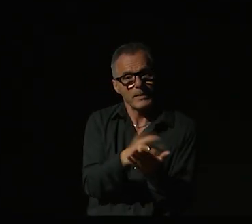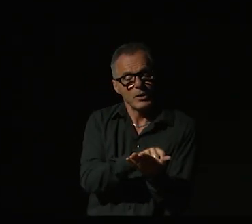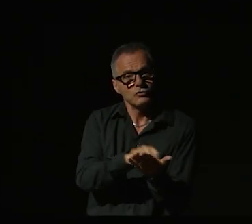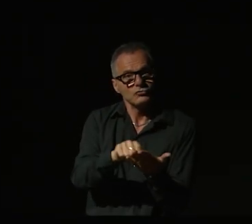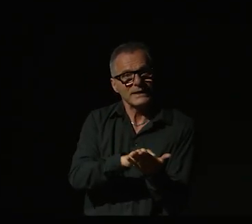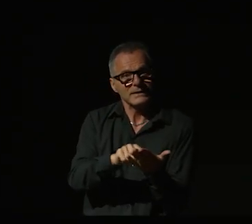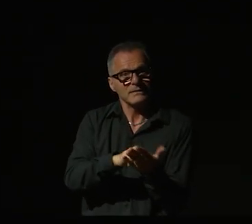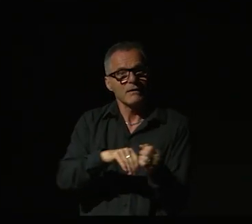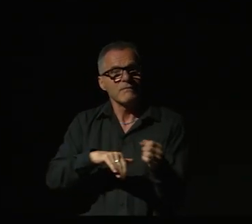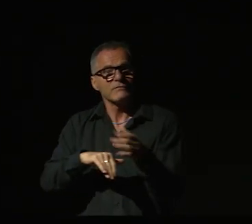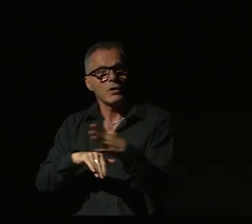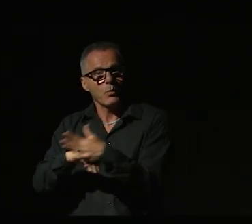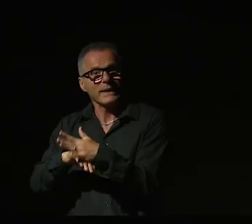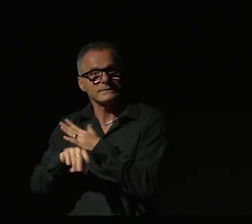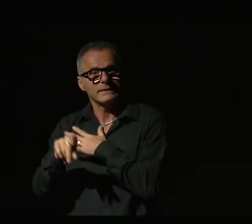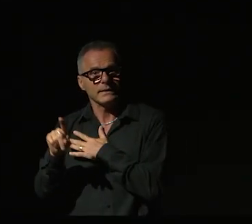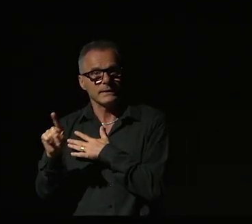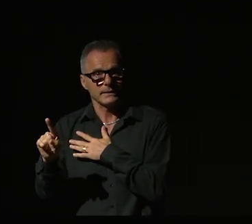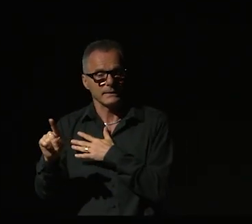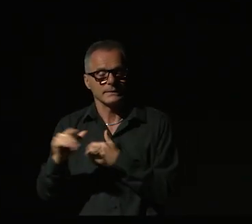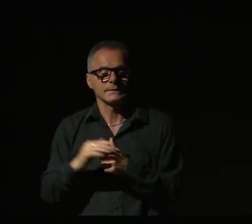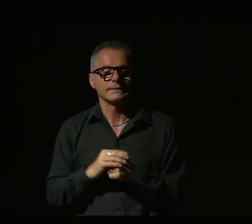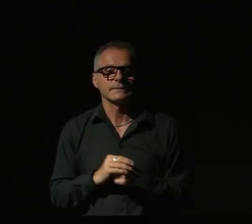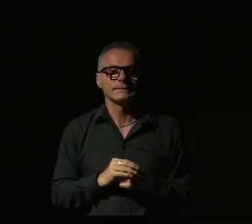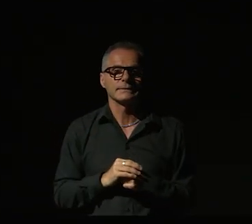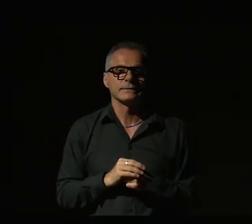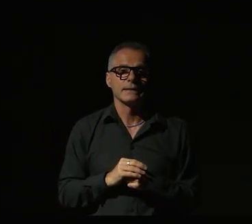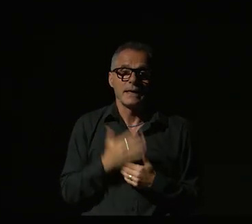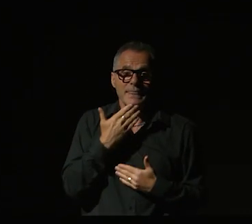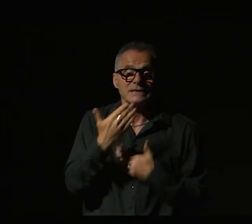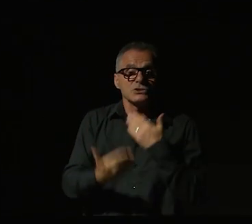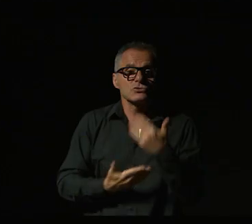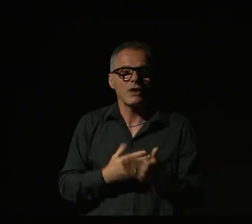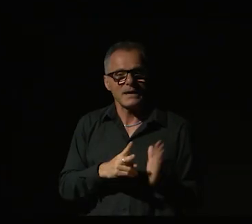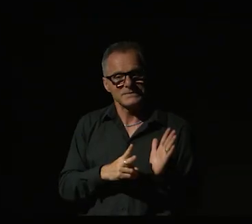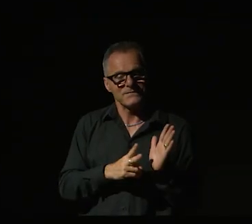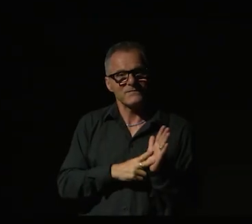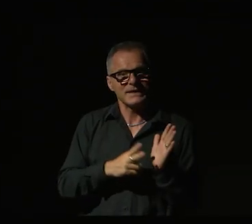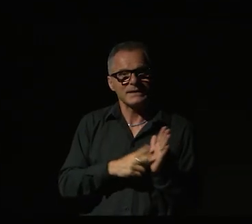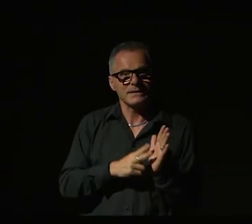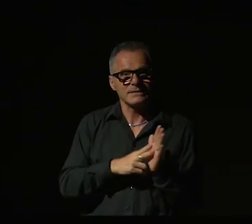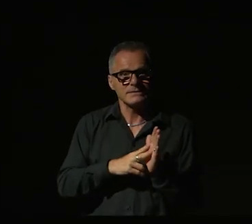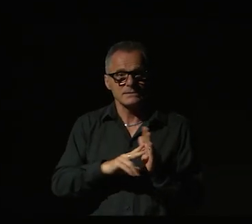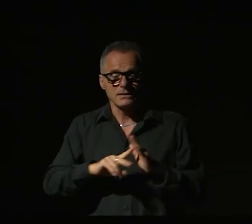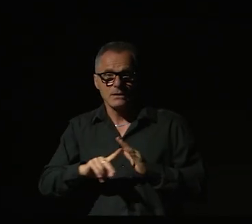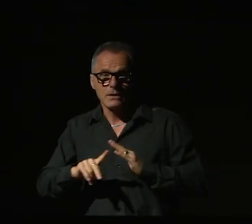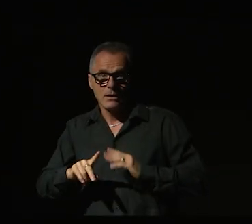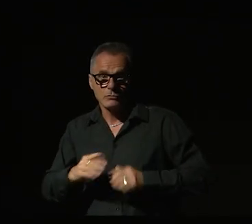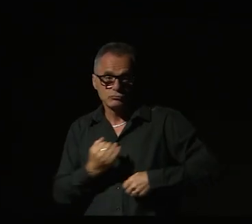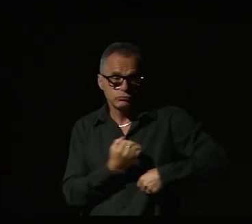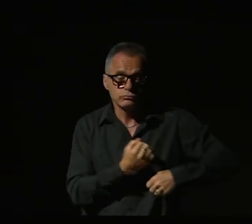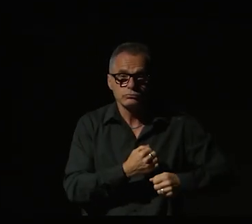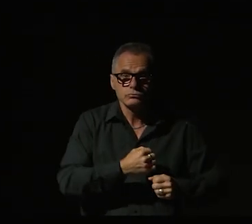of former imperial wedding, that describes Venus arriving to preside of the wedding on the back of the Triton.